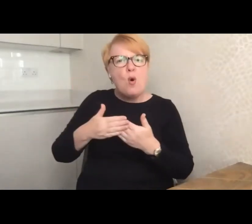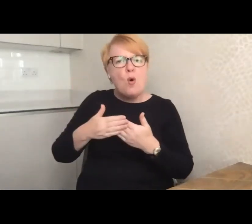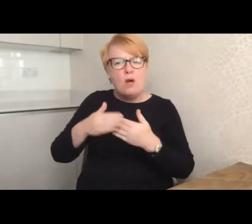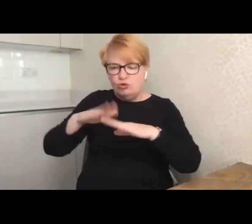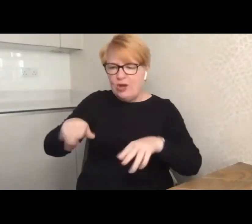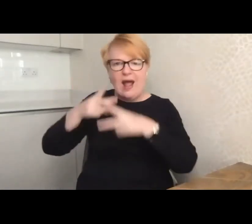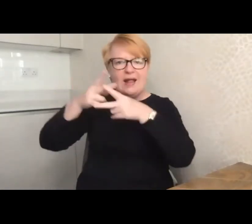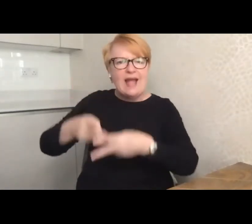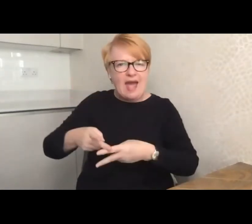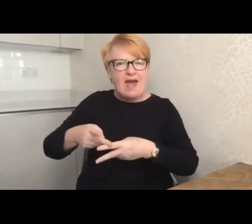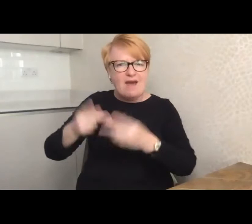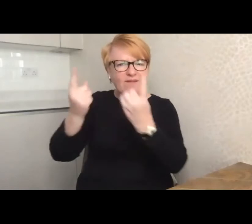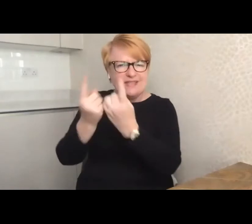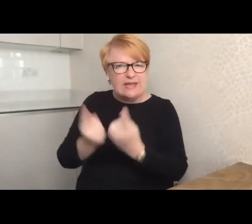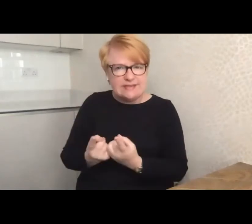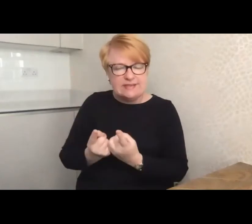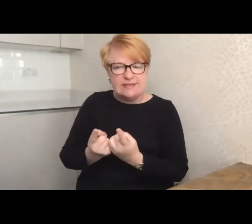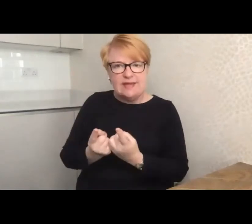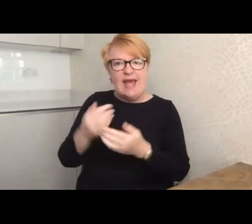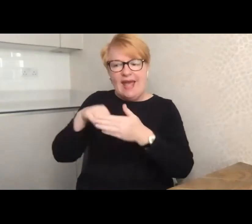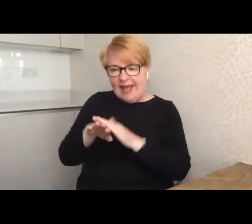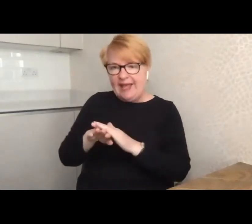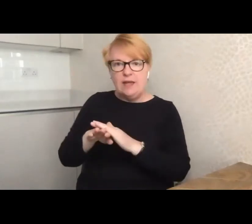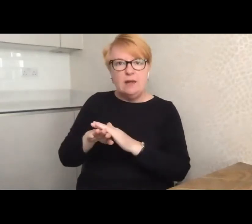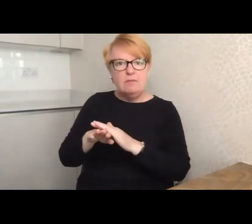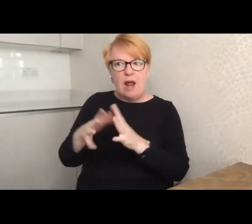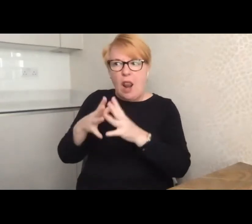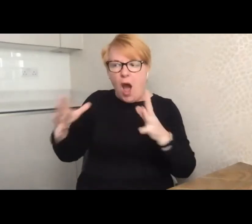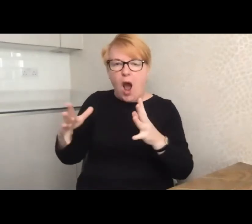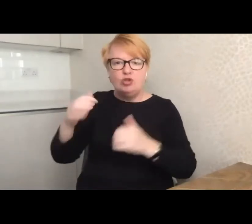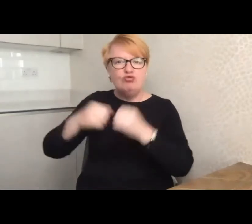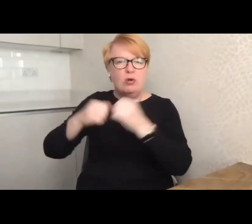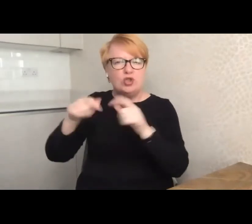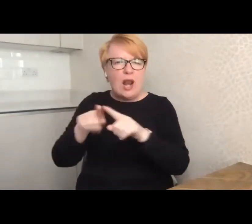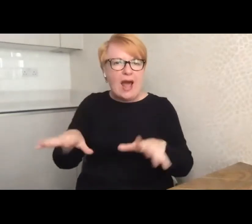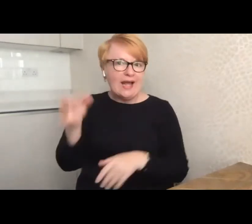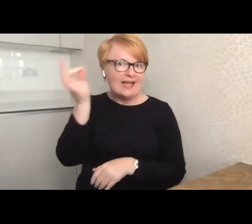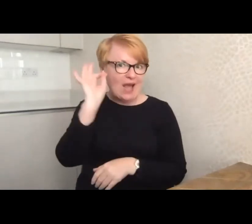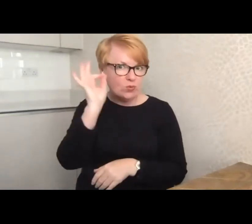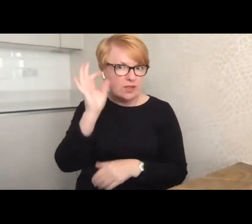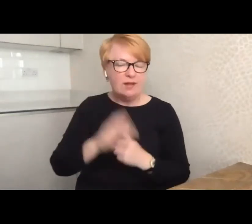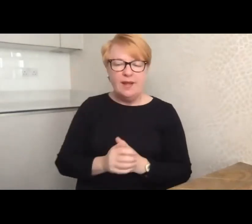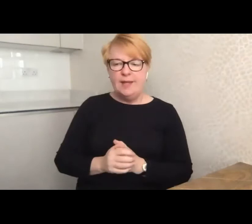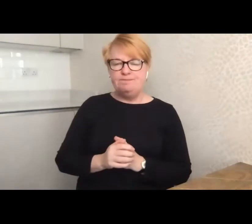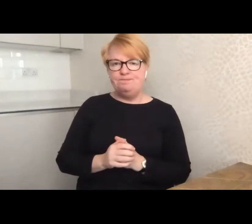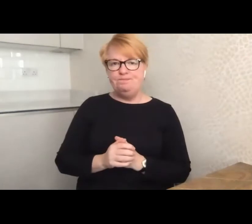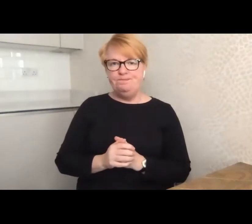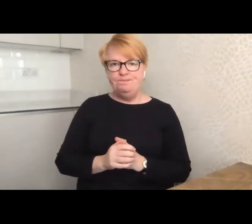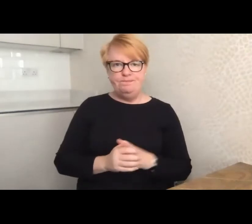organisation infrastructure, like accounts or something. So, I just wanted to recognise this kind of multi-layered, and, of course,